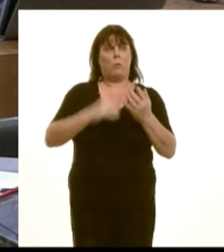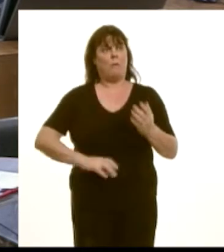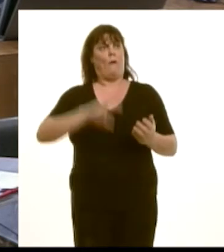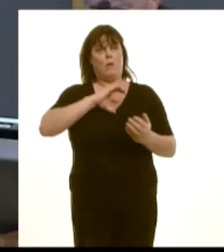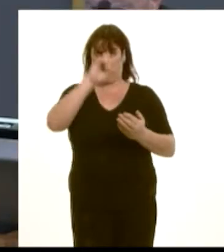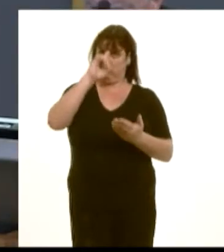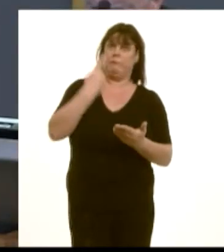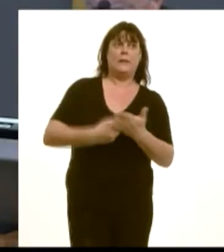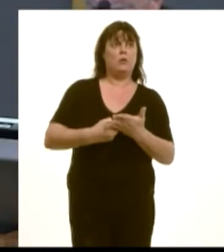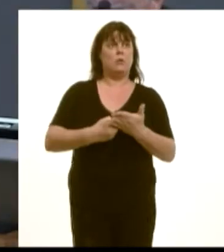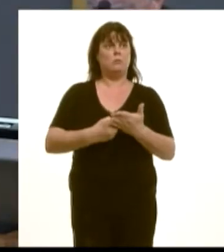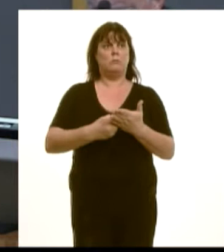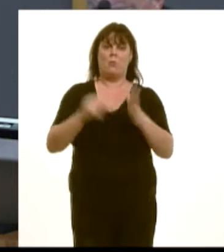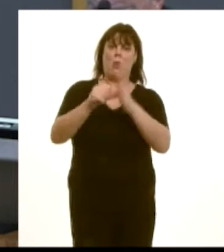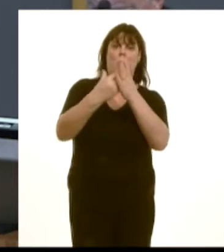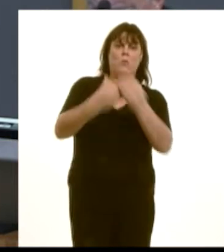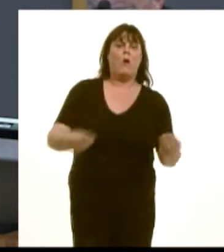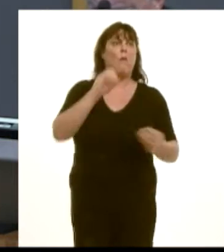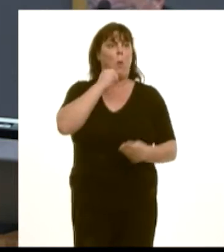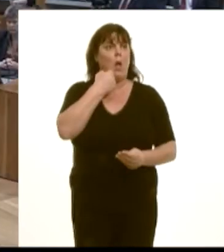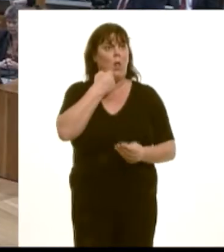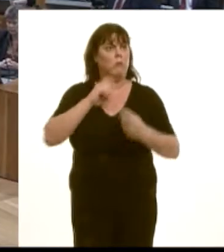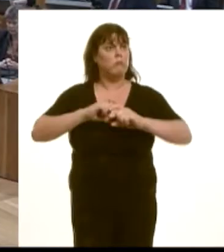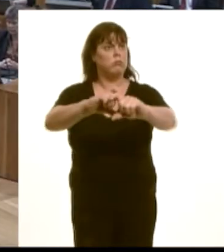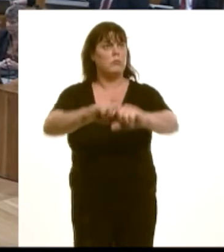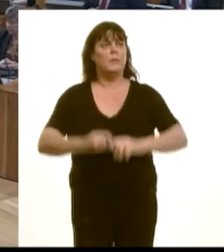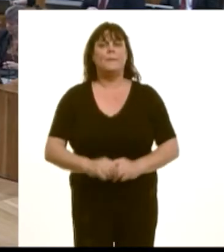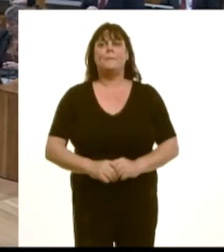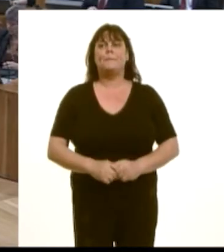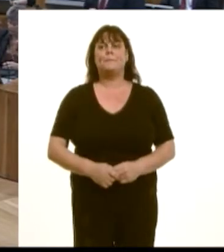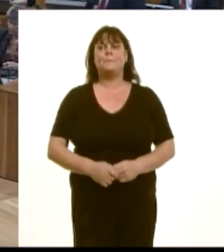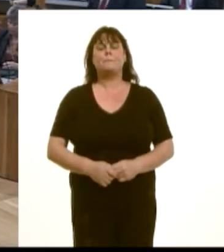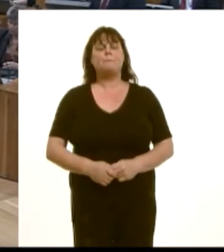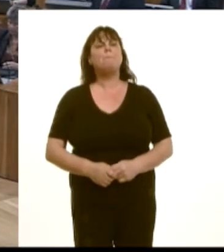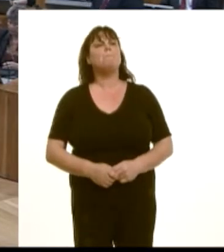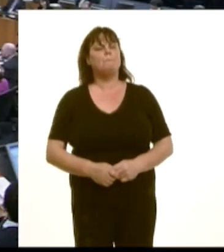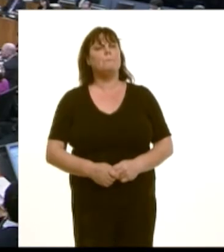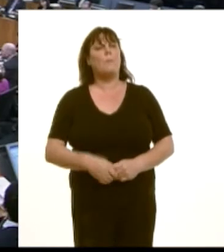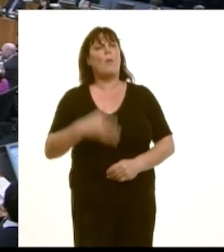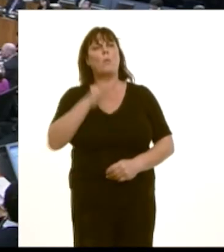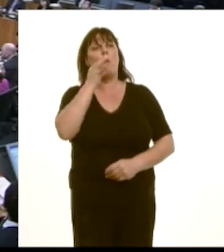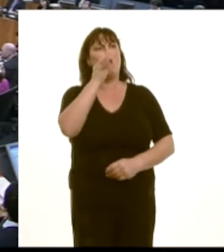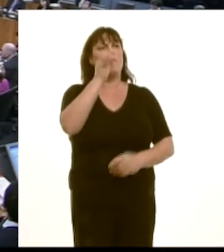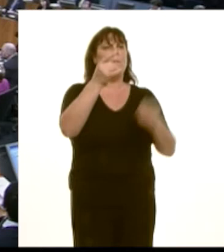that will solve the problem in a sustainable way. Eluned Parrott: First Minister, thank you for your answer on the national transport